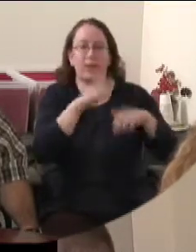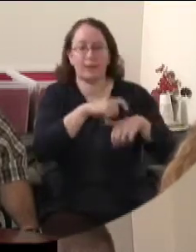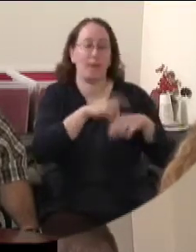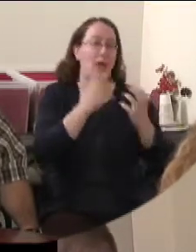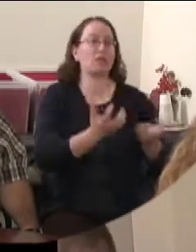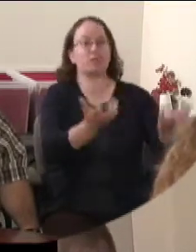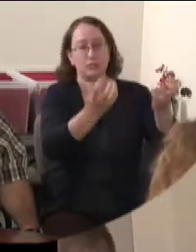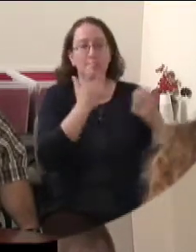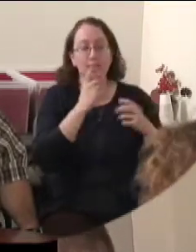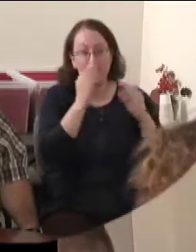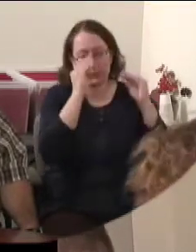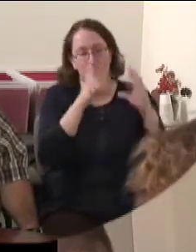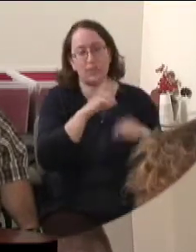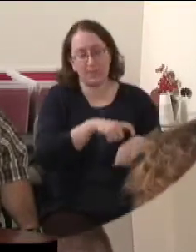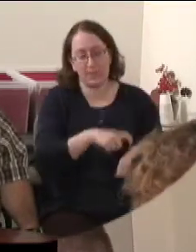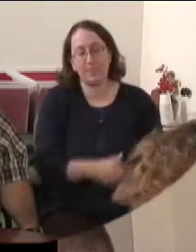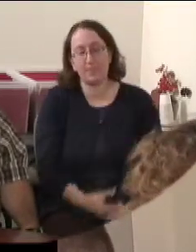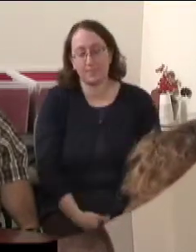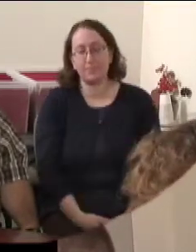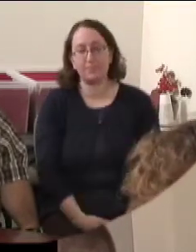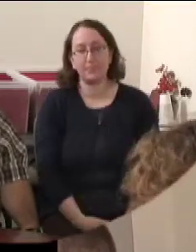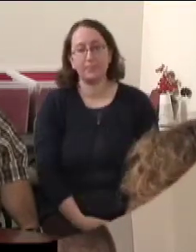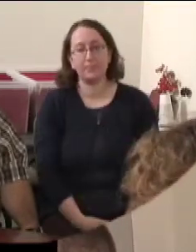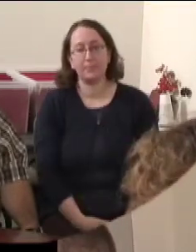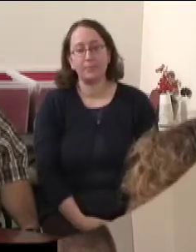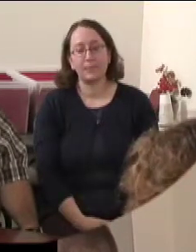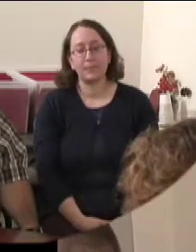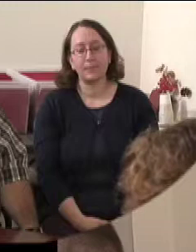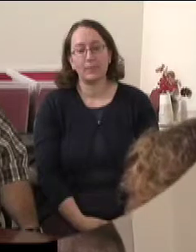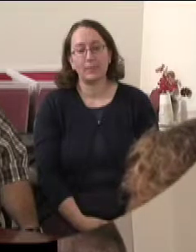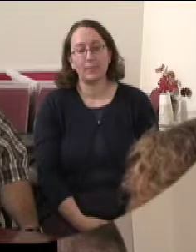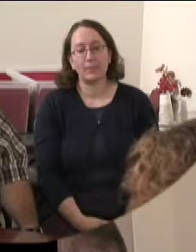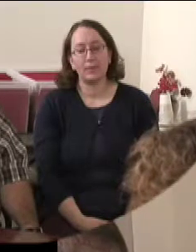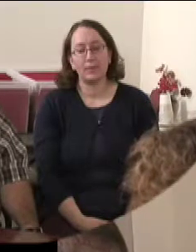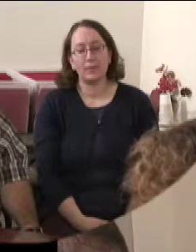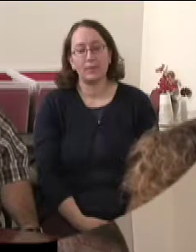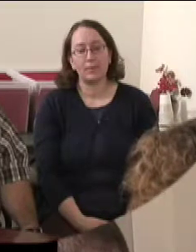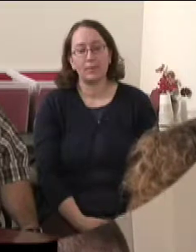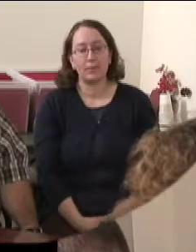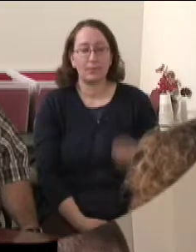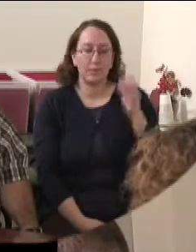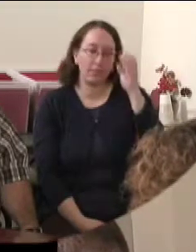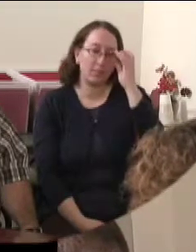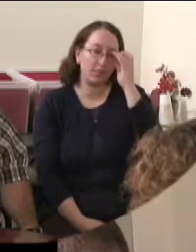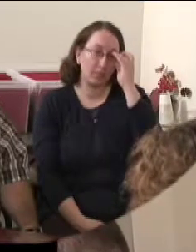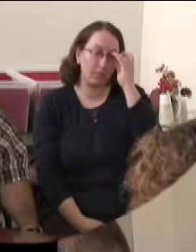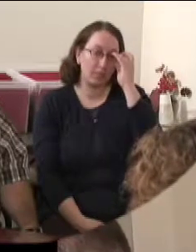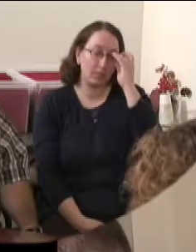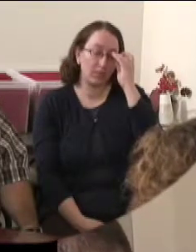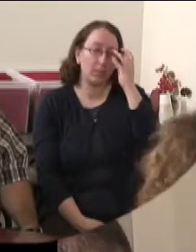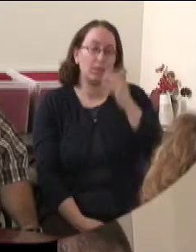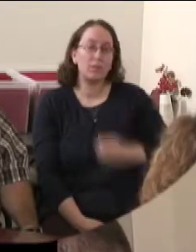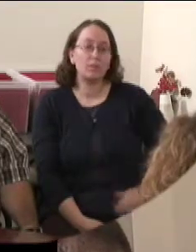Kelly: I noticed that when you did a vocational evaluation,